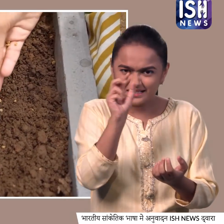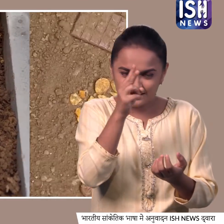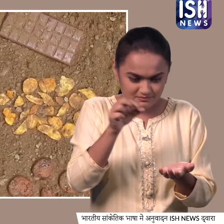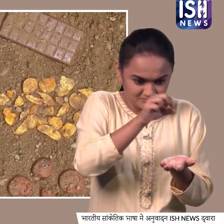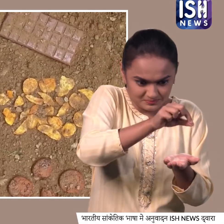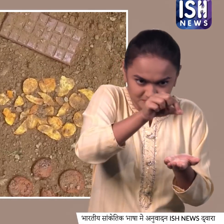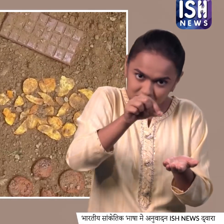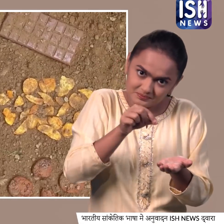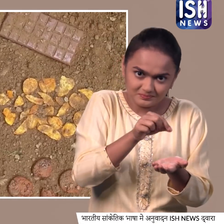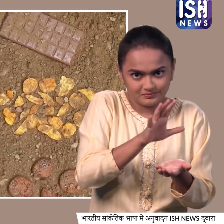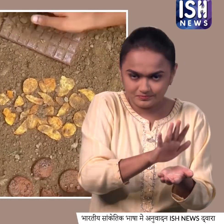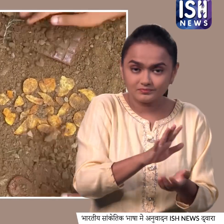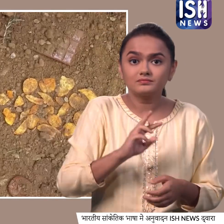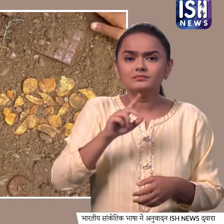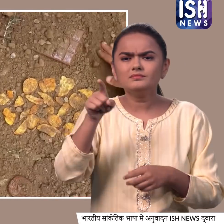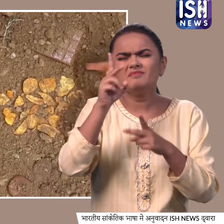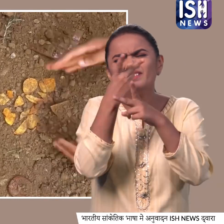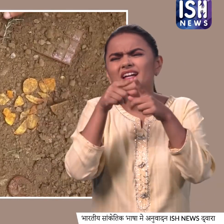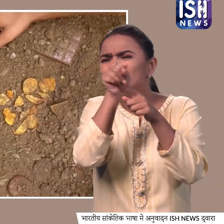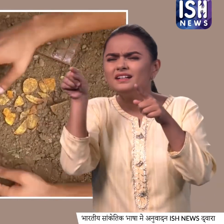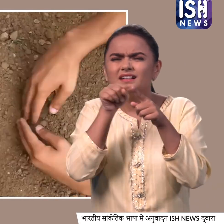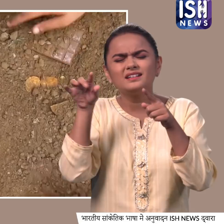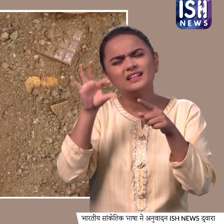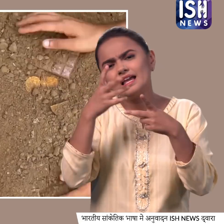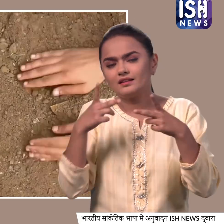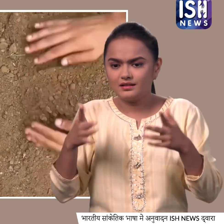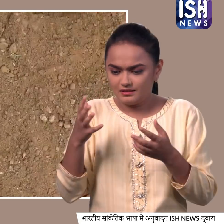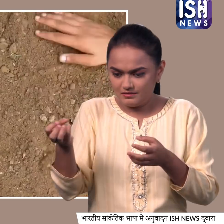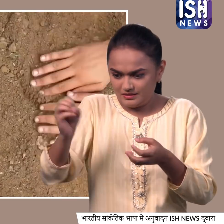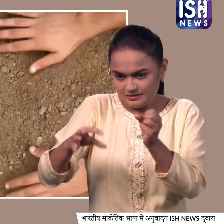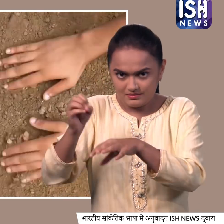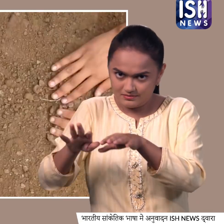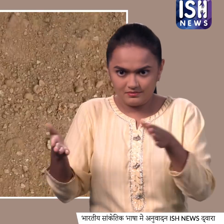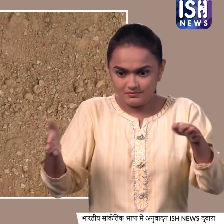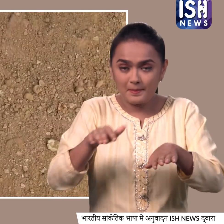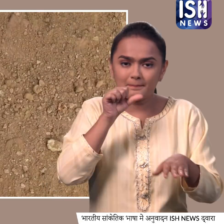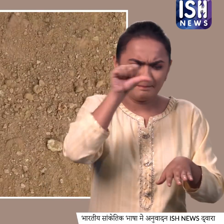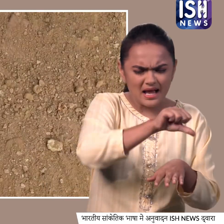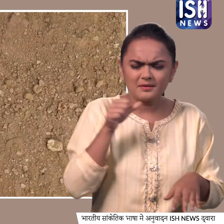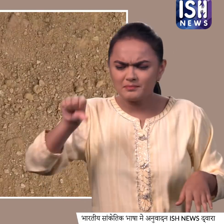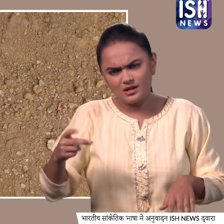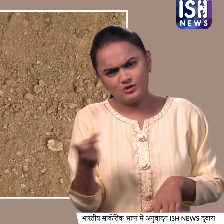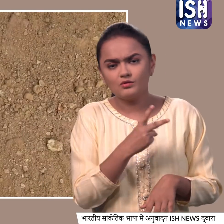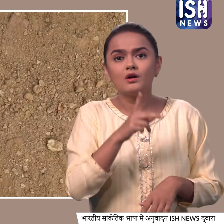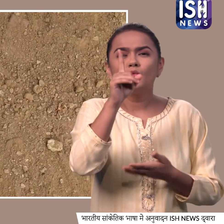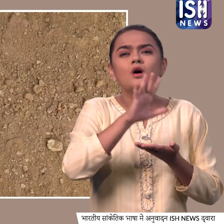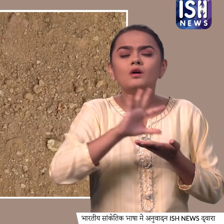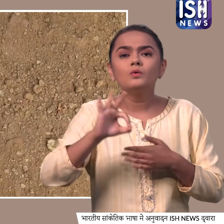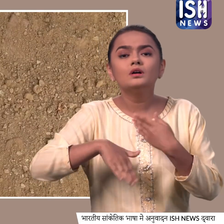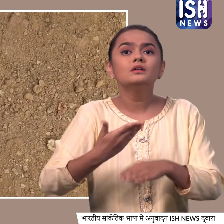and add any one of these things in the other one Water them a little every day After 1 week, what happens?